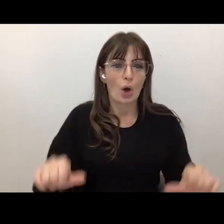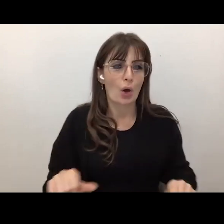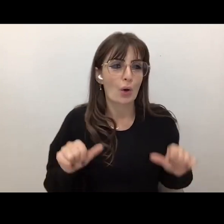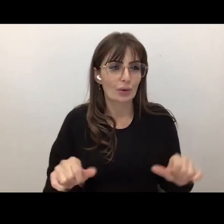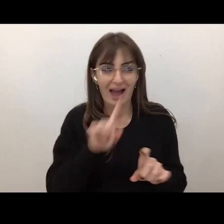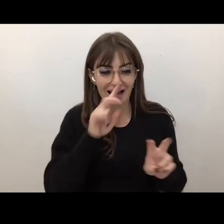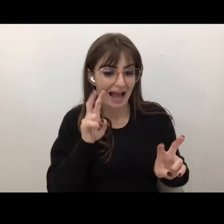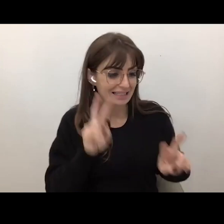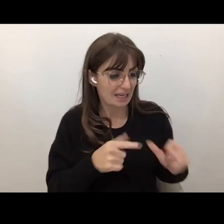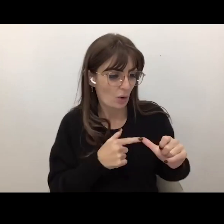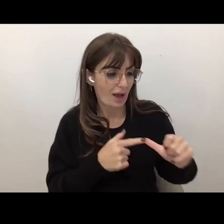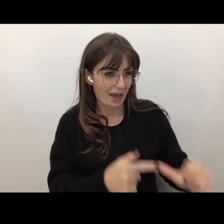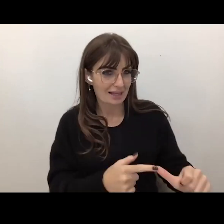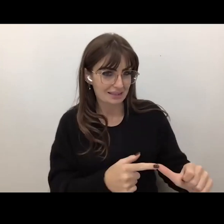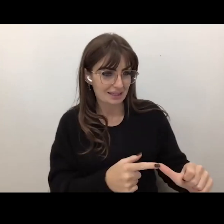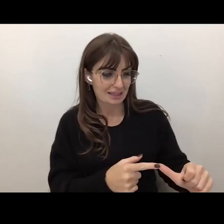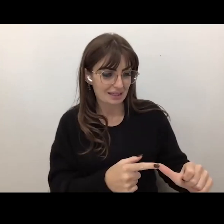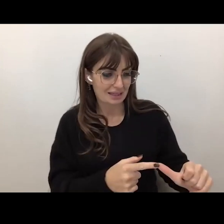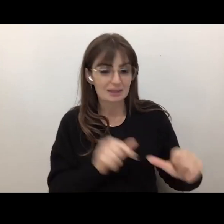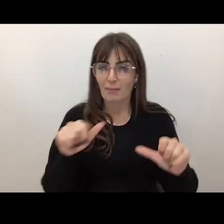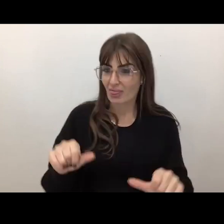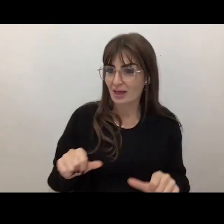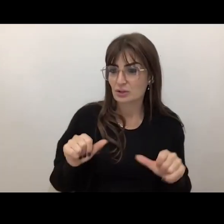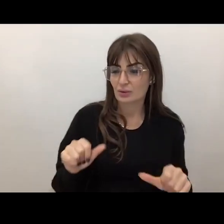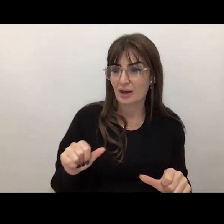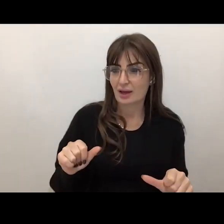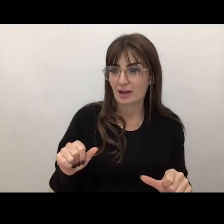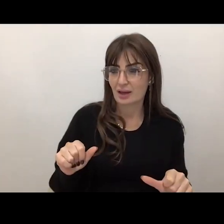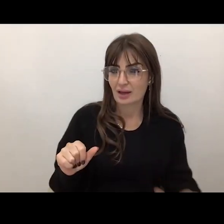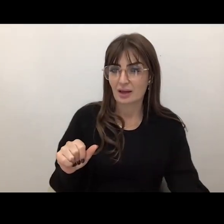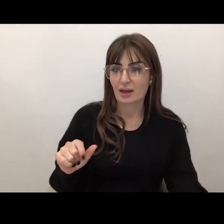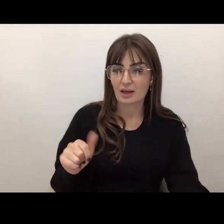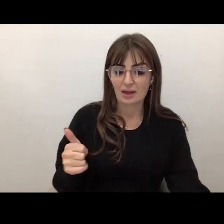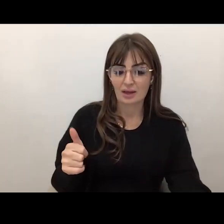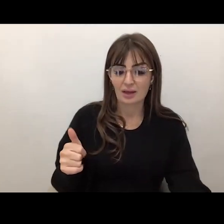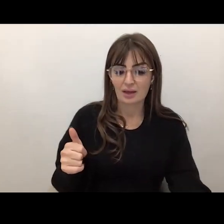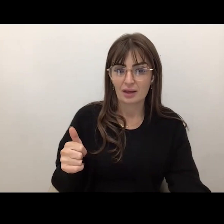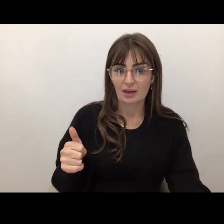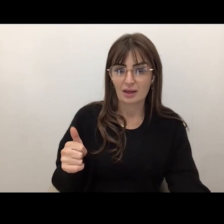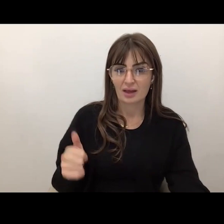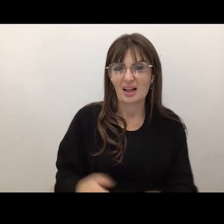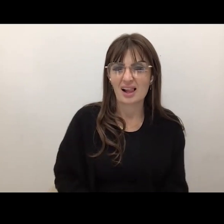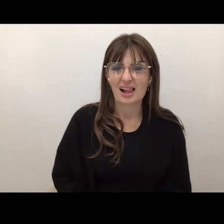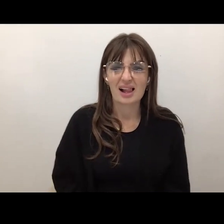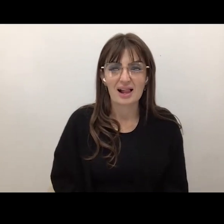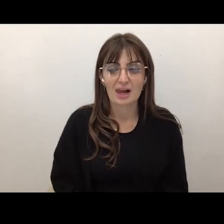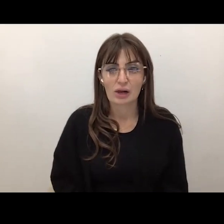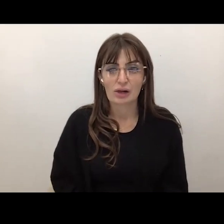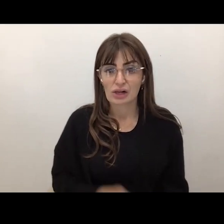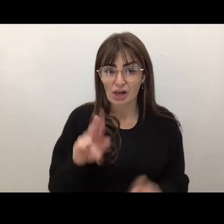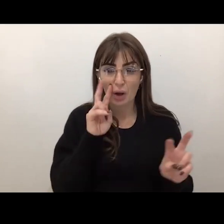As I said, let's see if we can there we go. It is coming up. I hope you can see it as well.